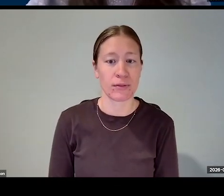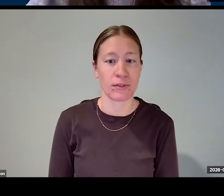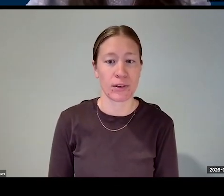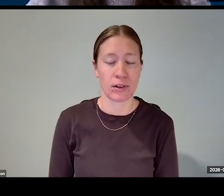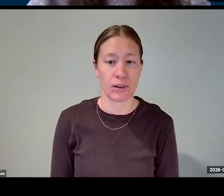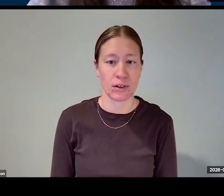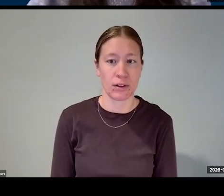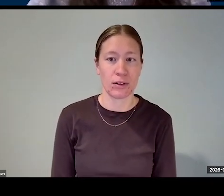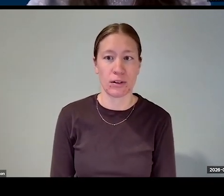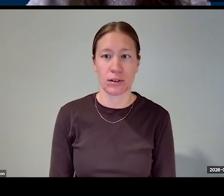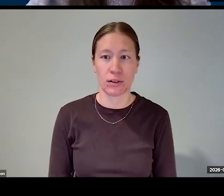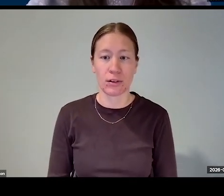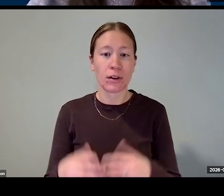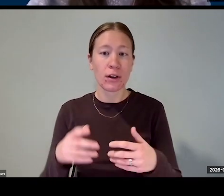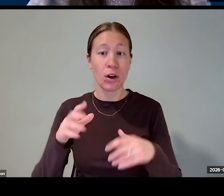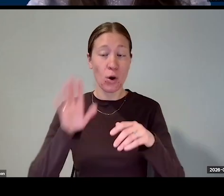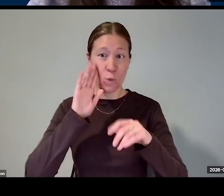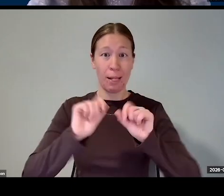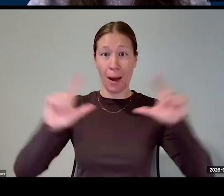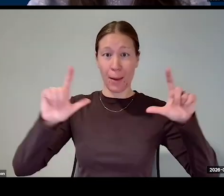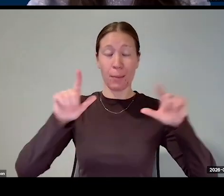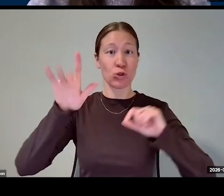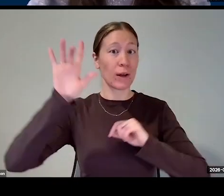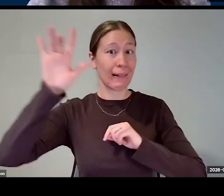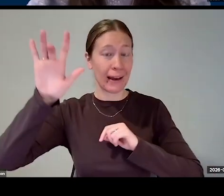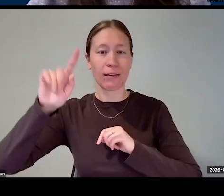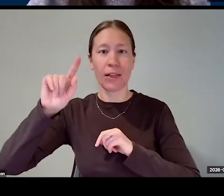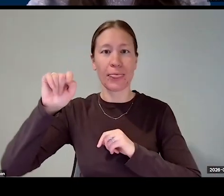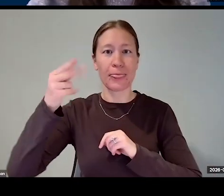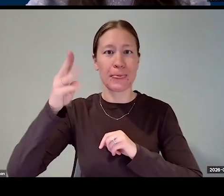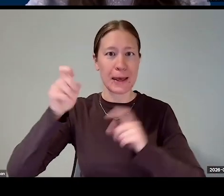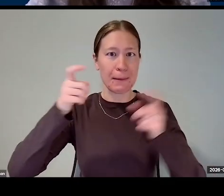to like pick a text color by default in the theme up at the top.